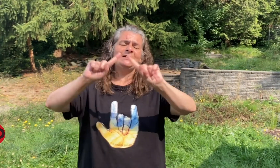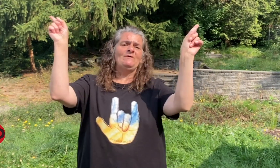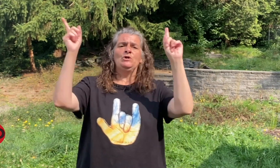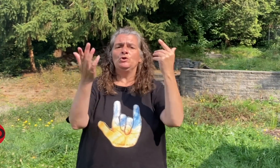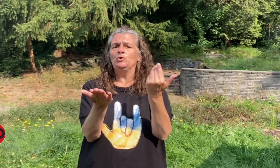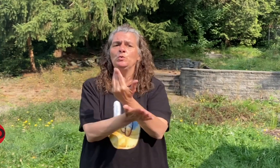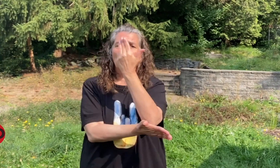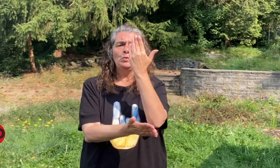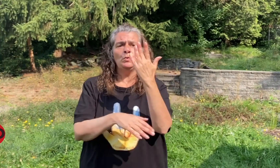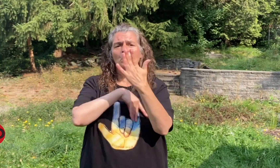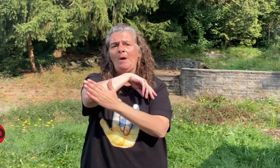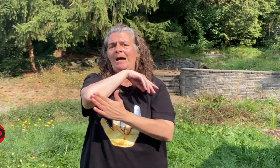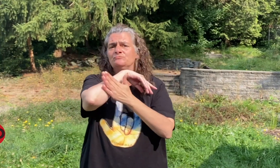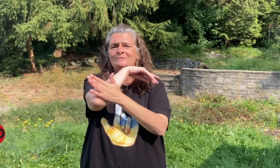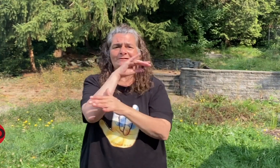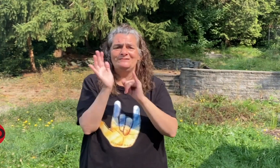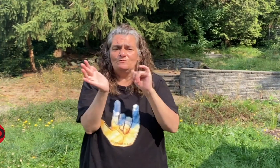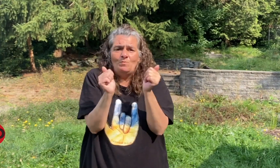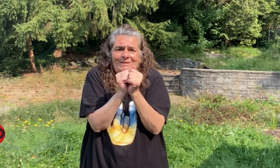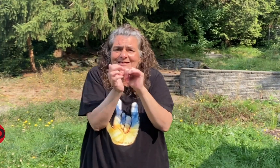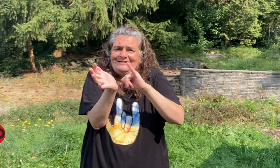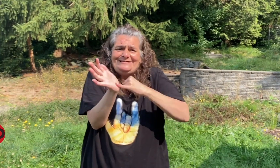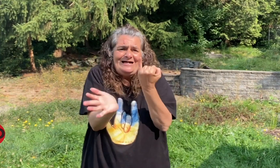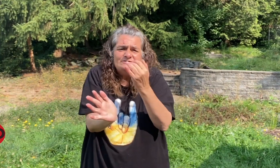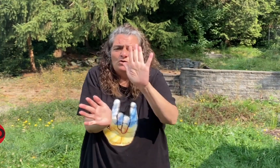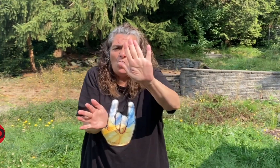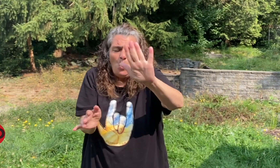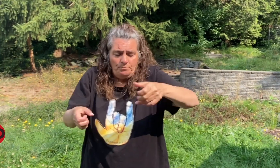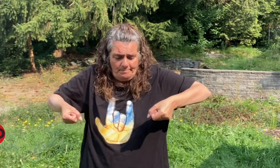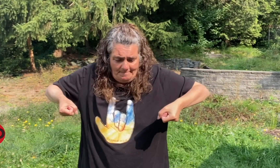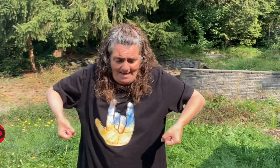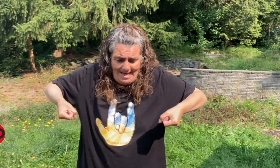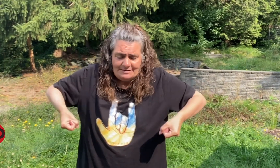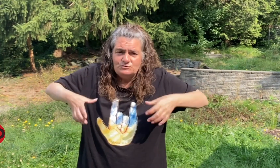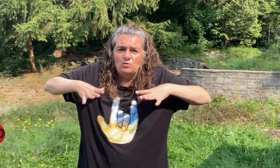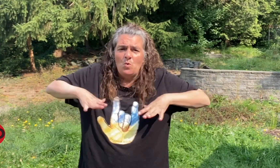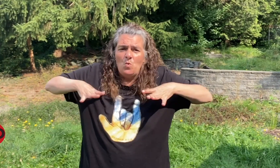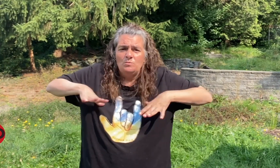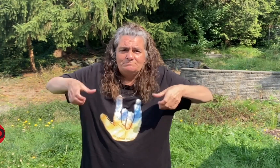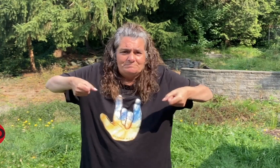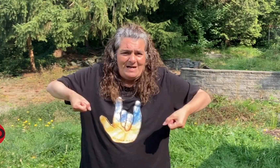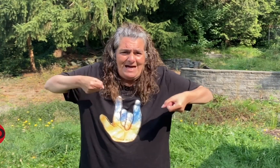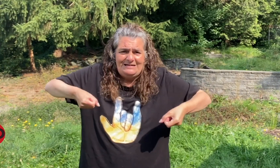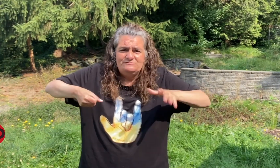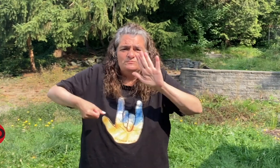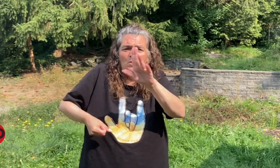want to help them. Can you imagine going to a new country